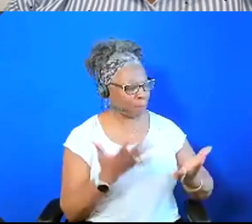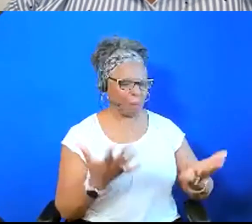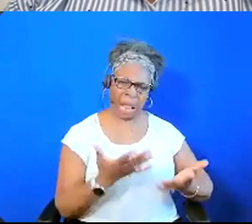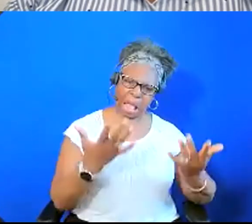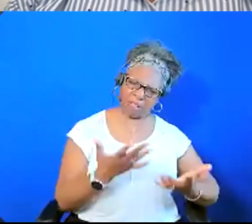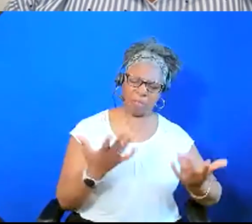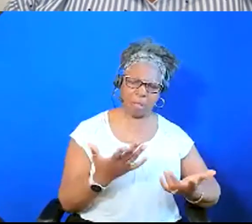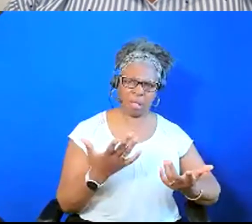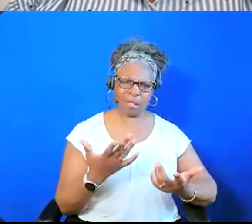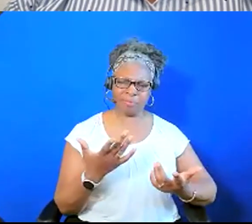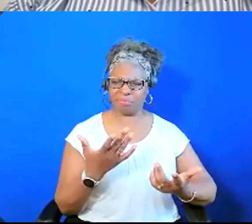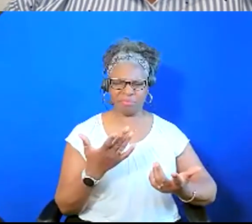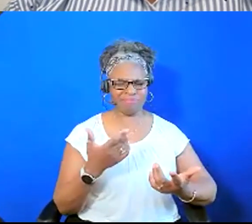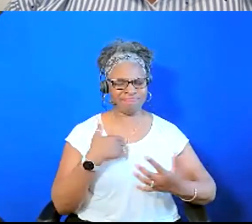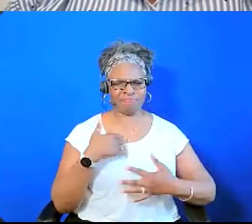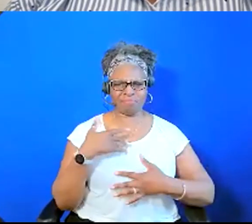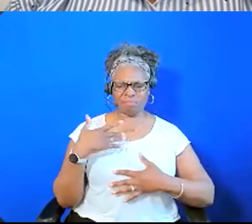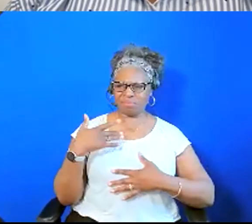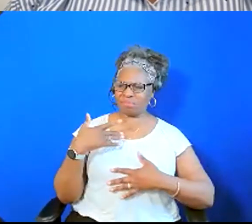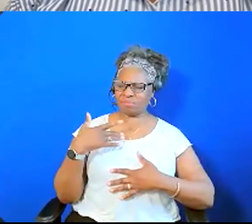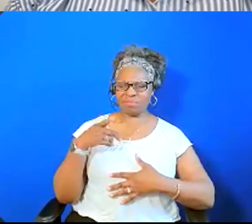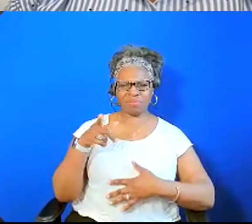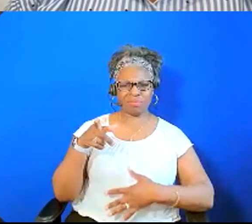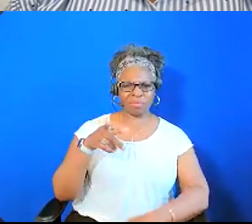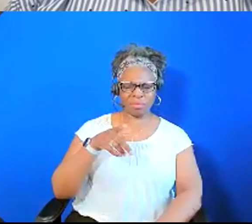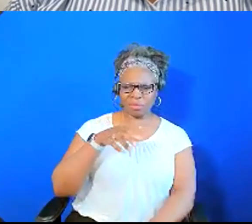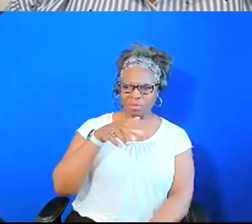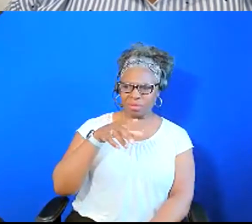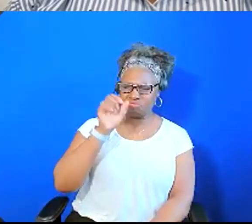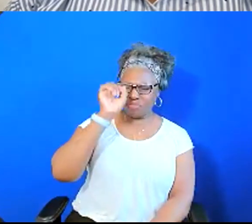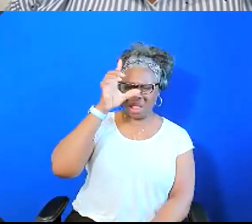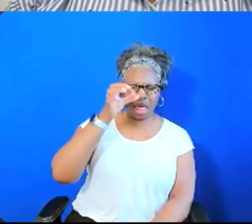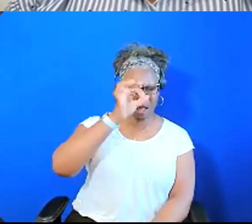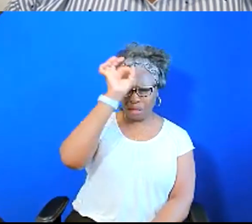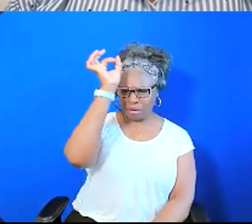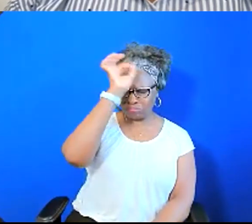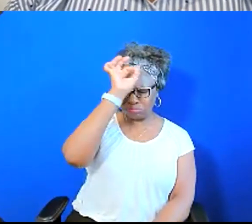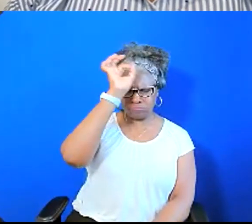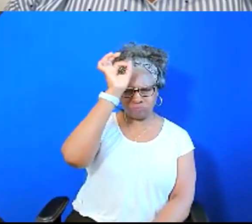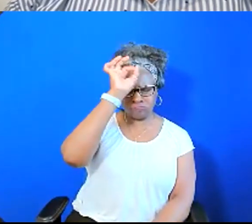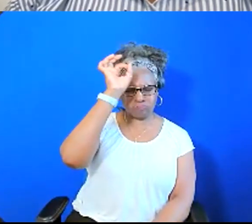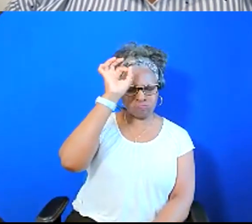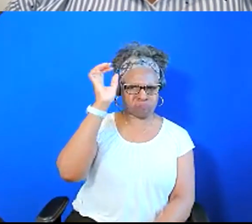like, there is a lack of understanding what the potential of this this of this group here is.